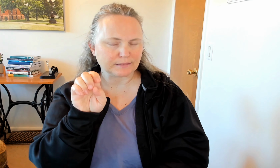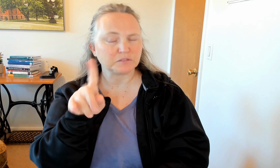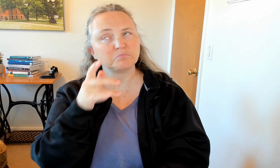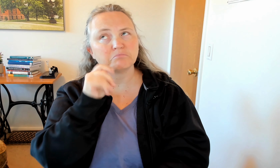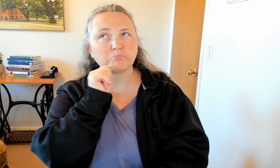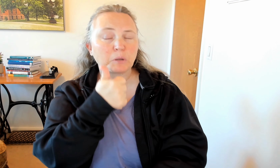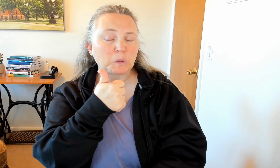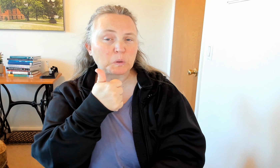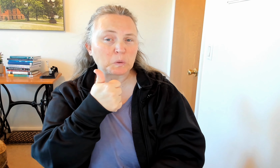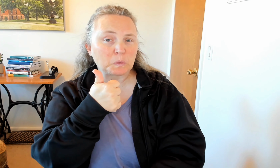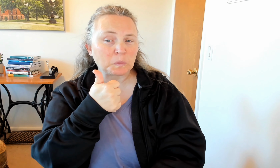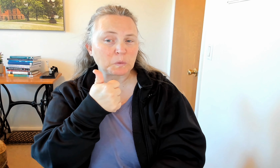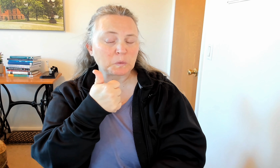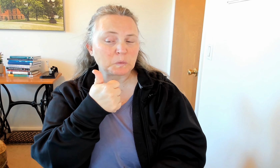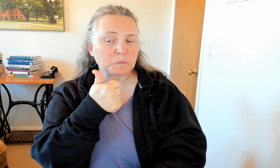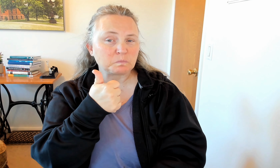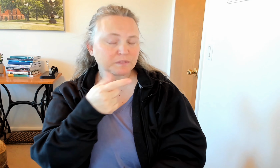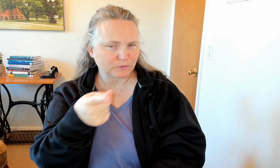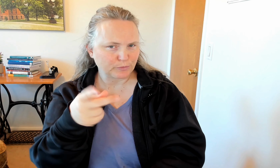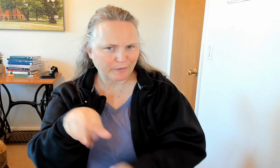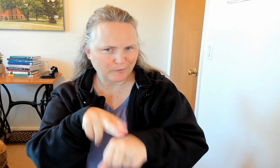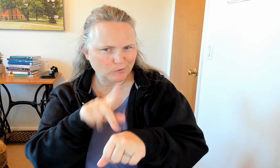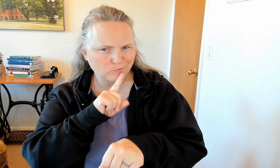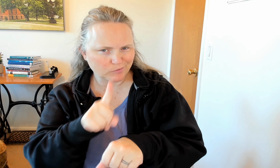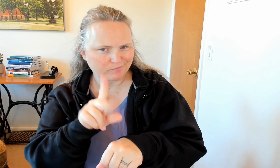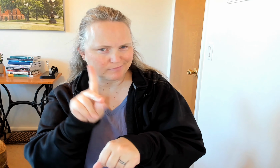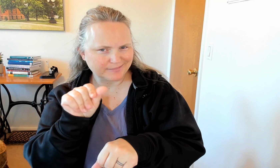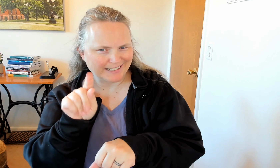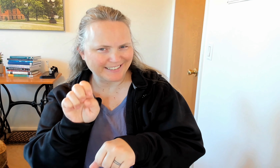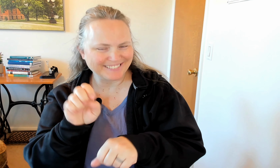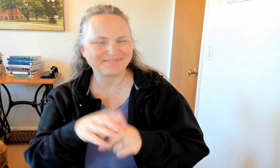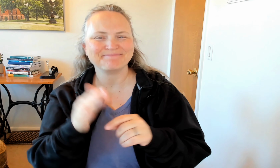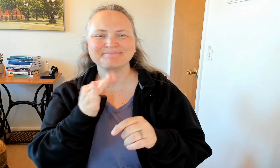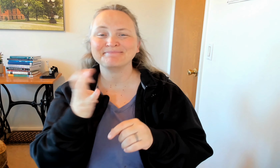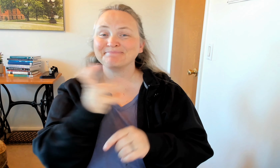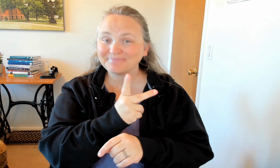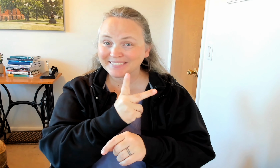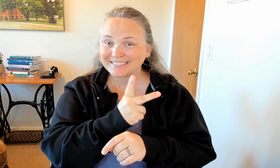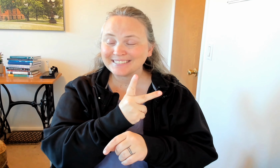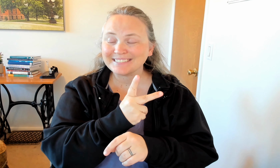And it tells me the start date. So I'm going to say tomorrow. You could put a real date in there.